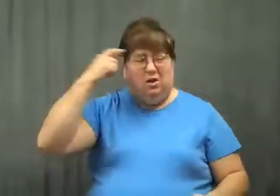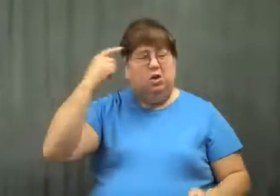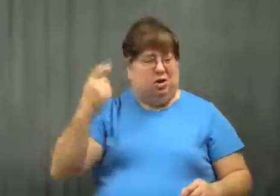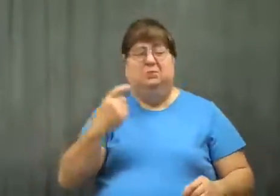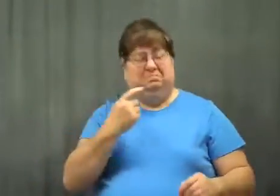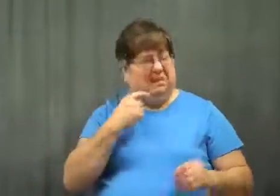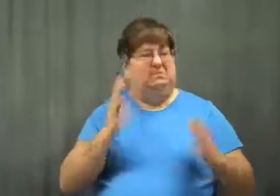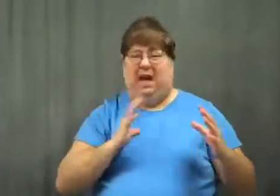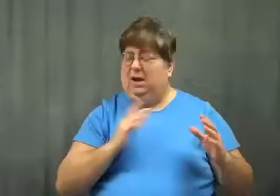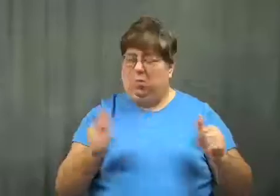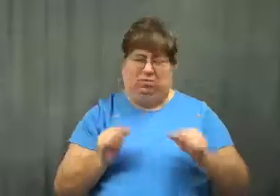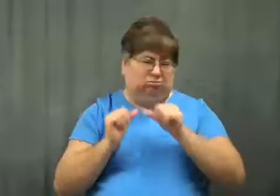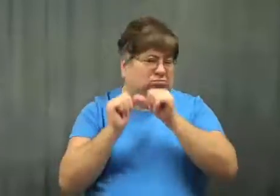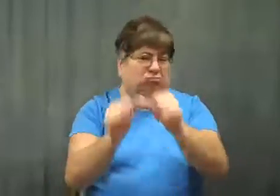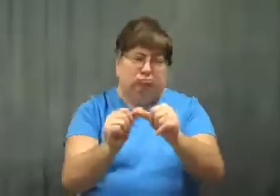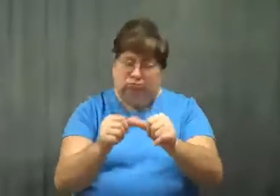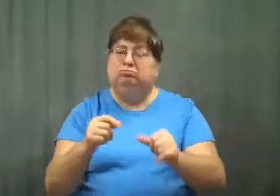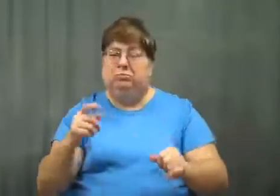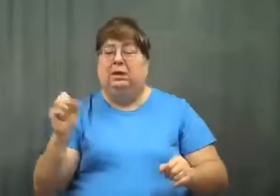The governor has said she wants to continue the fight for the new law.